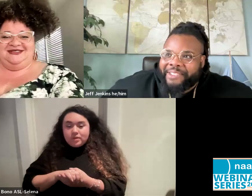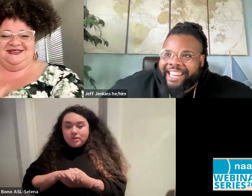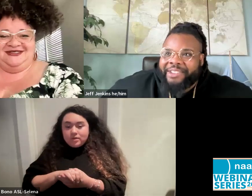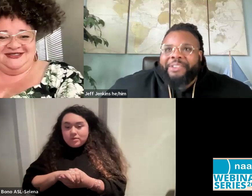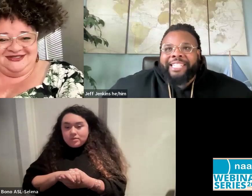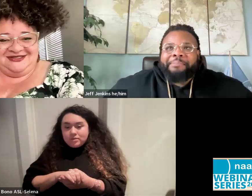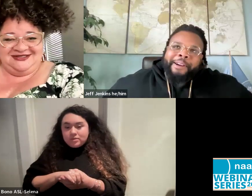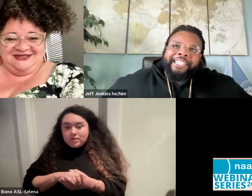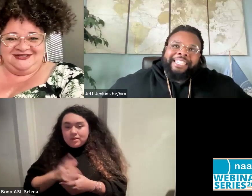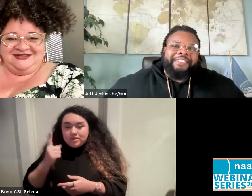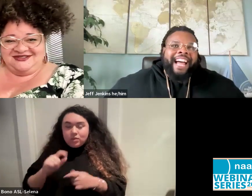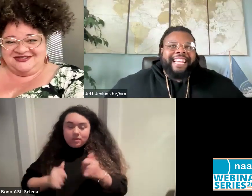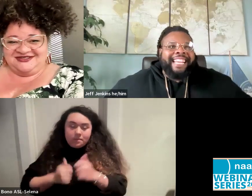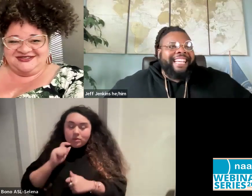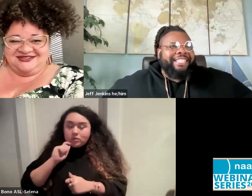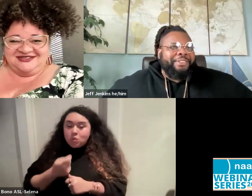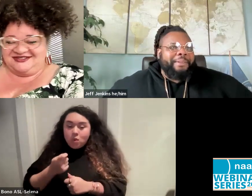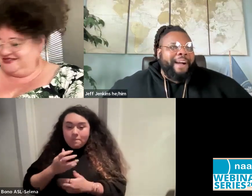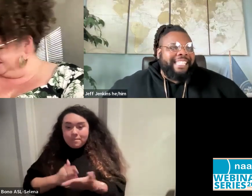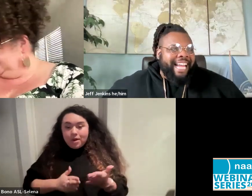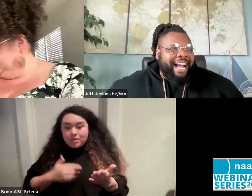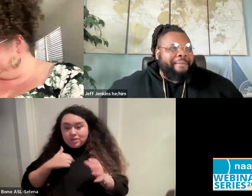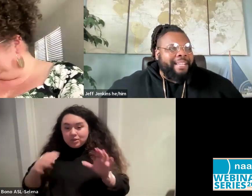one of the coolest parts of like doing my job